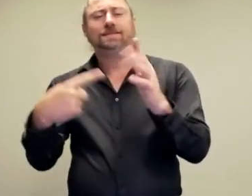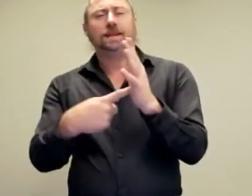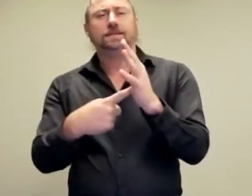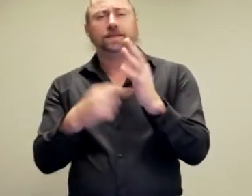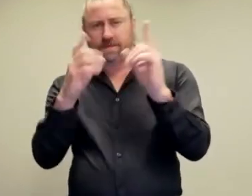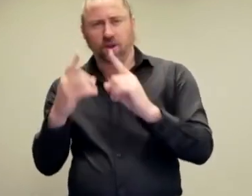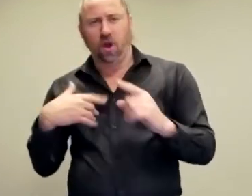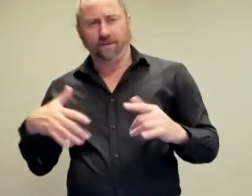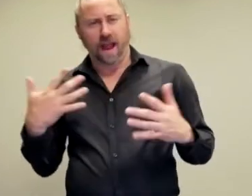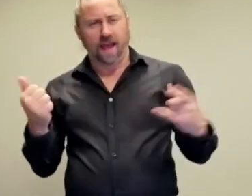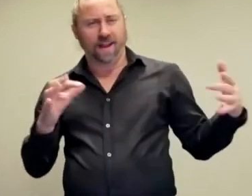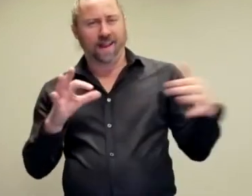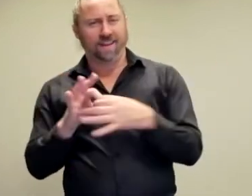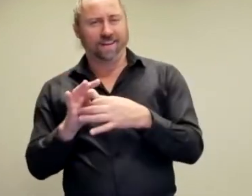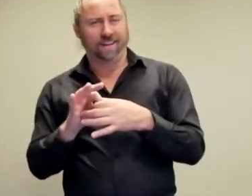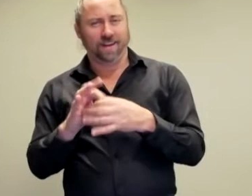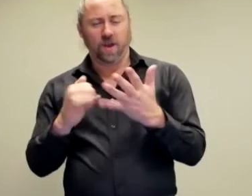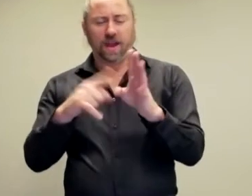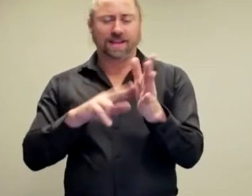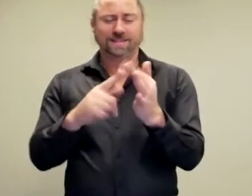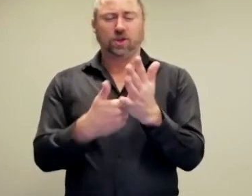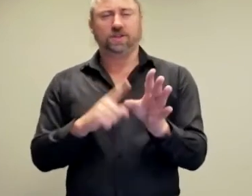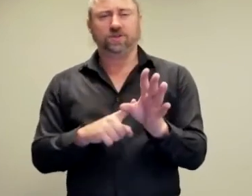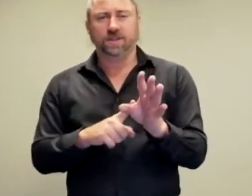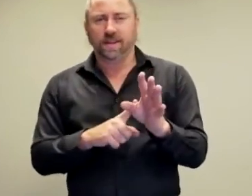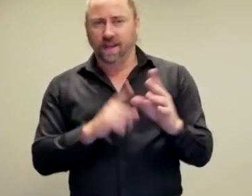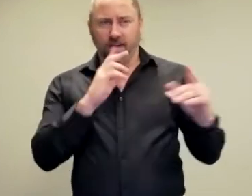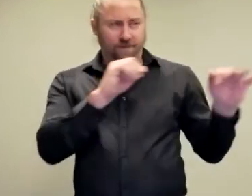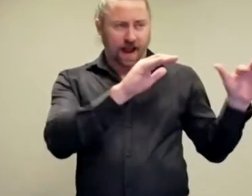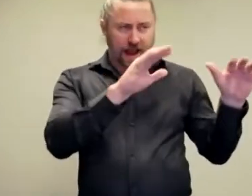synergy there between those and the rectilinear formations. As